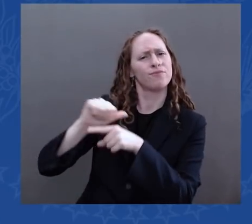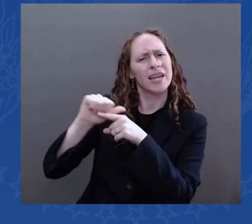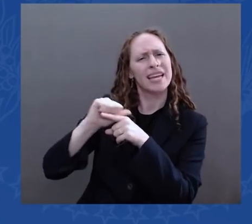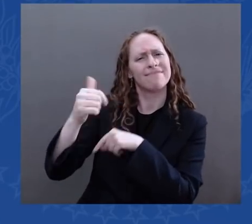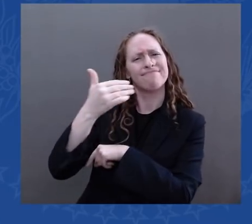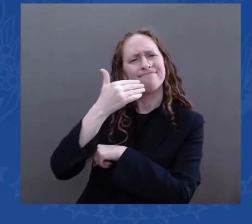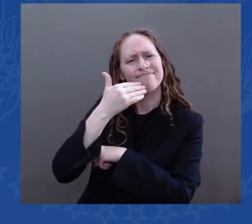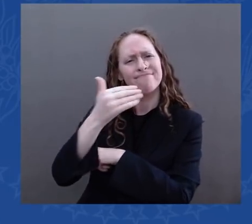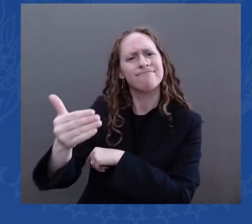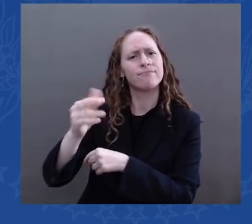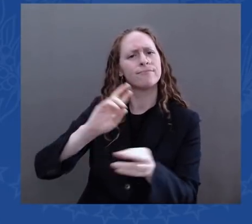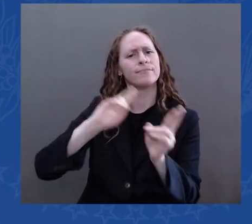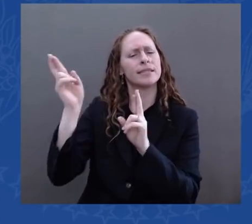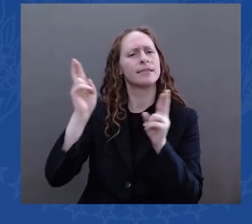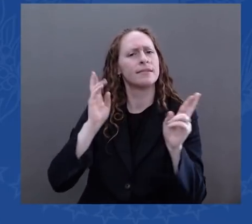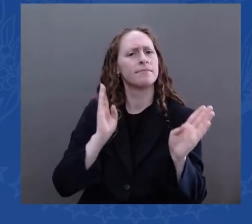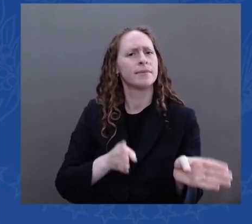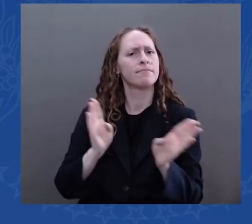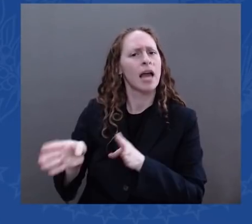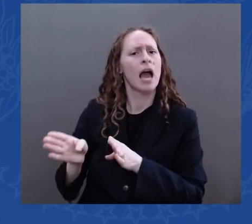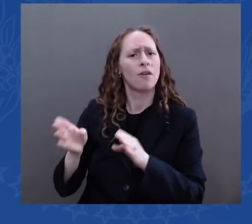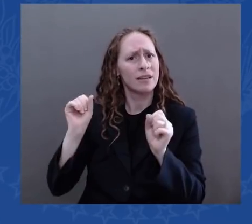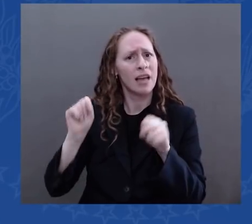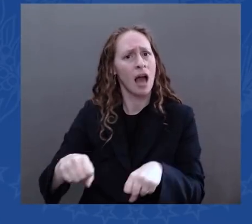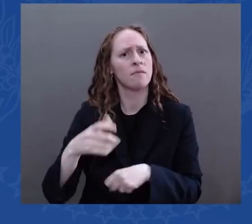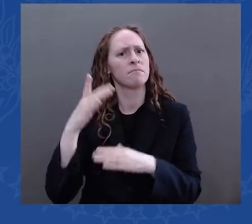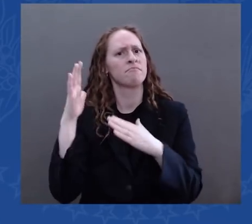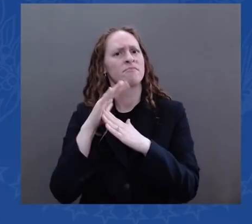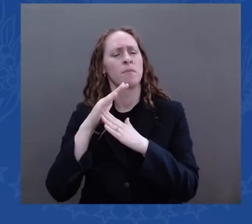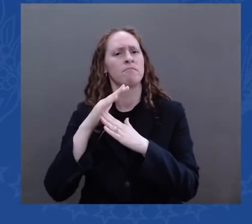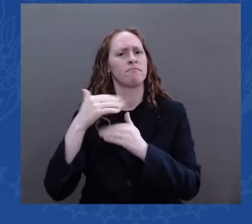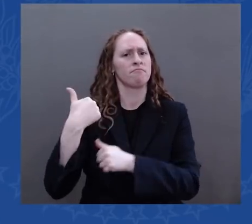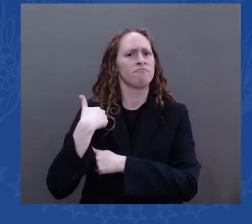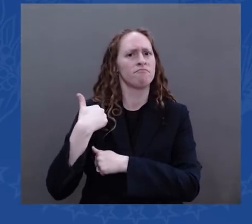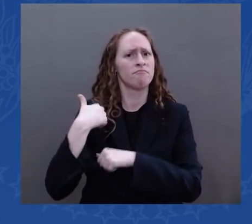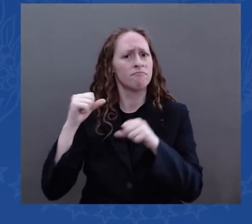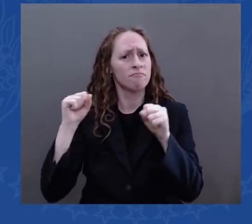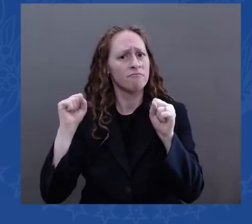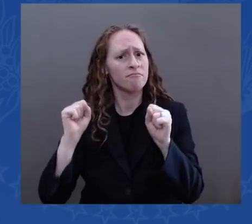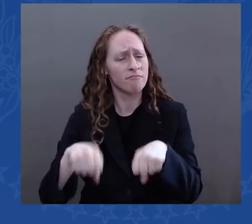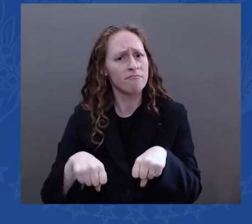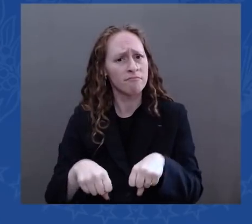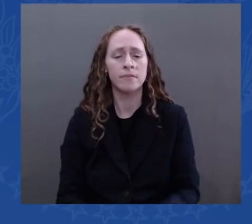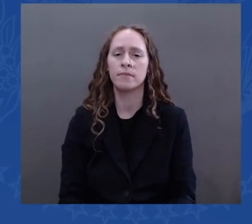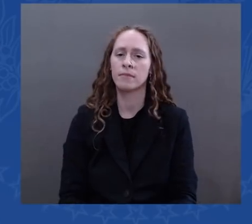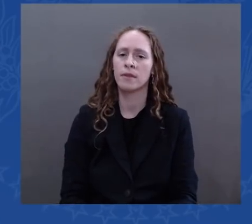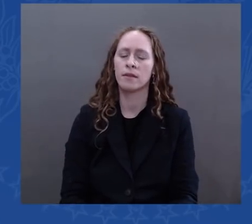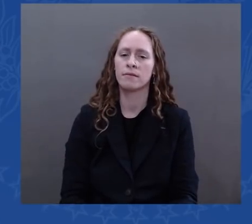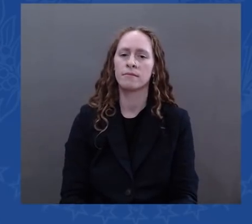to forcefully respond to Putin's aggression against Ukraine and its economic, humanitarian, and security consequences.